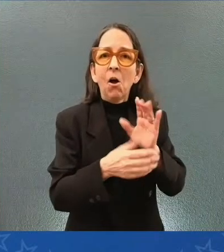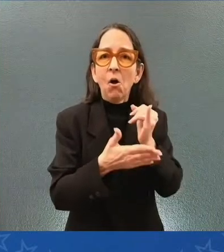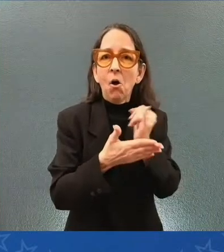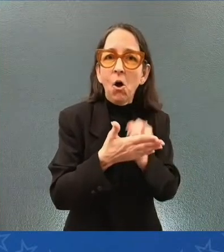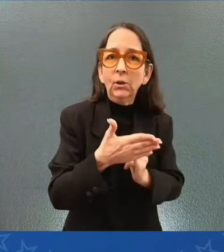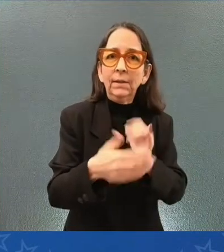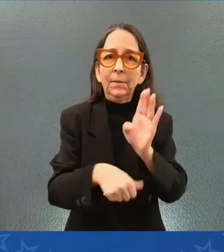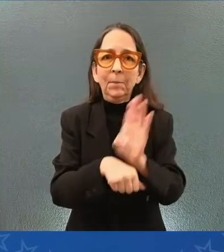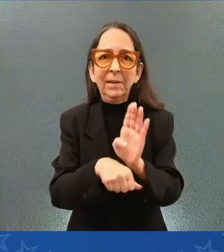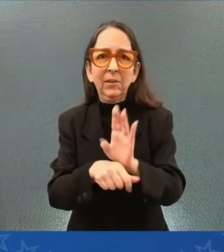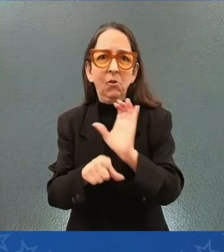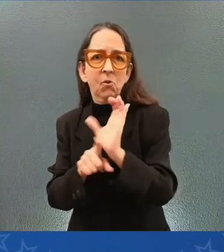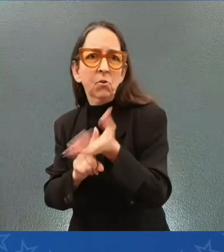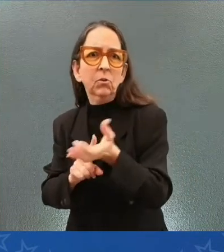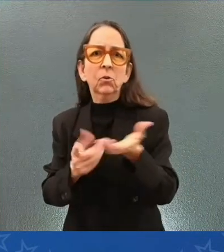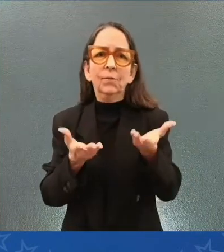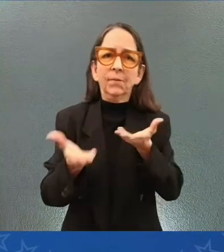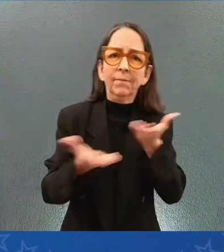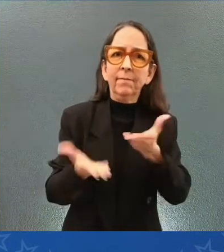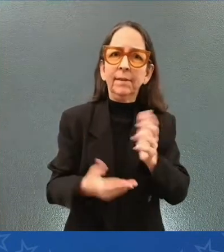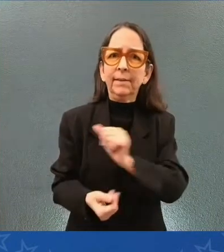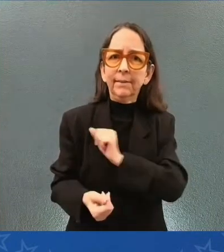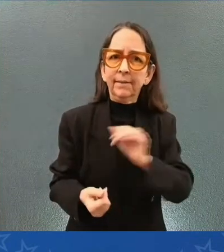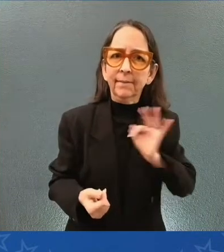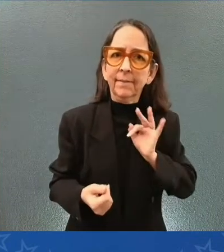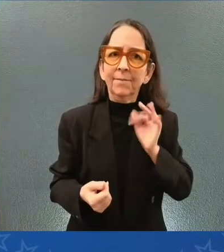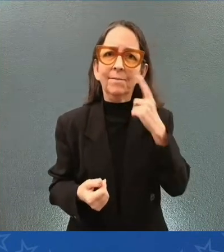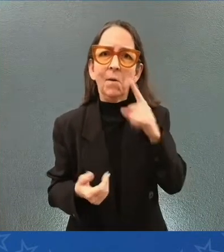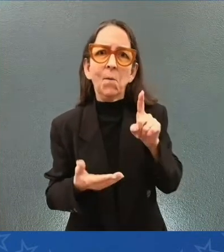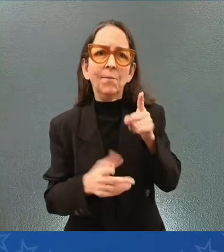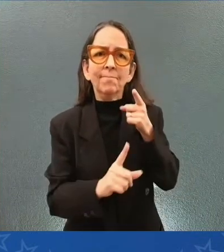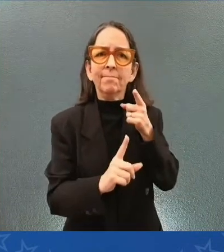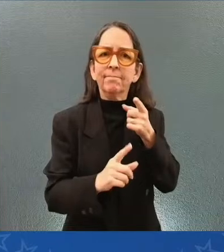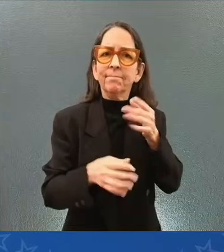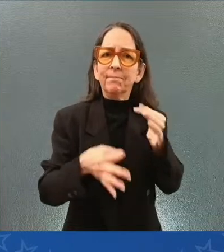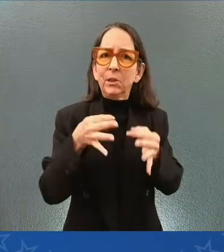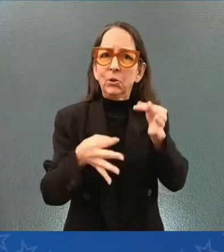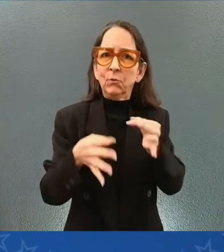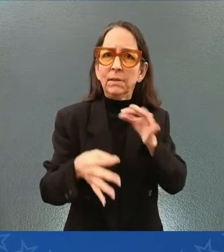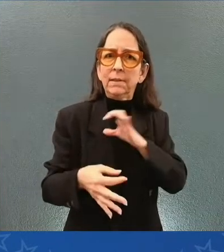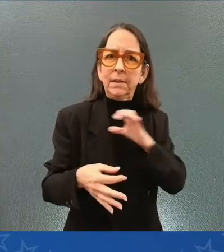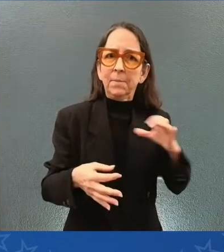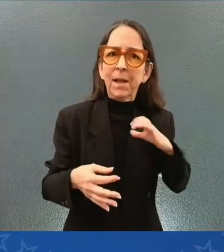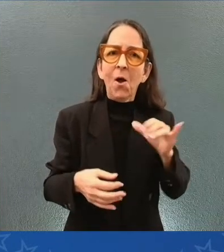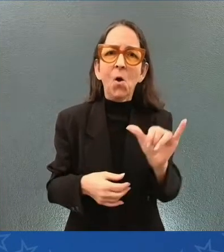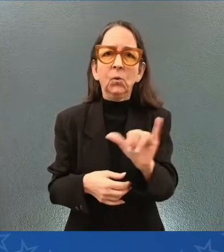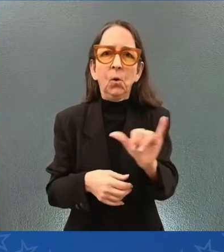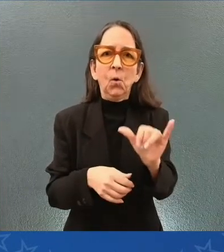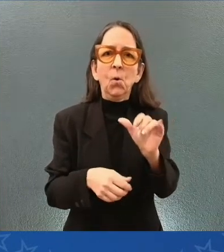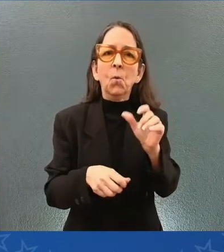of the Senate Judiciary Committee and in President Carter's White House, David went on to become a transformational business leader